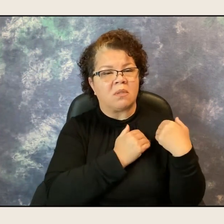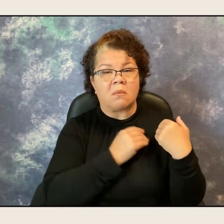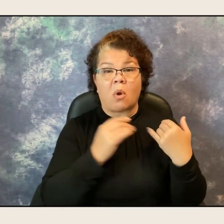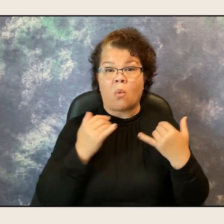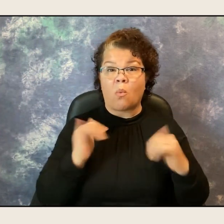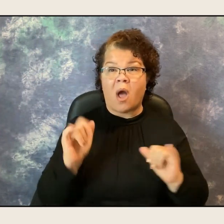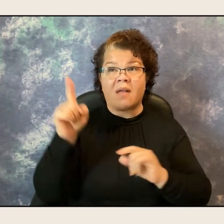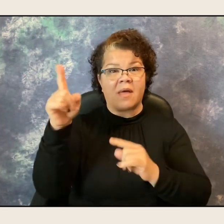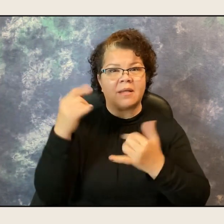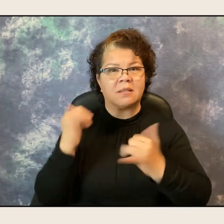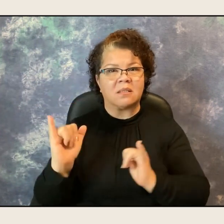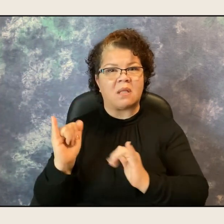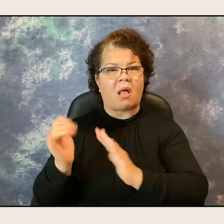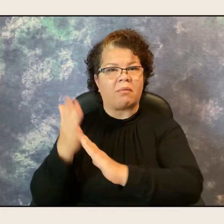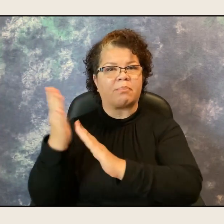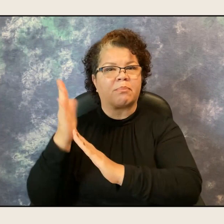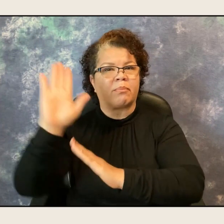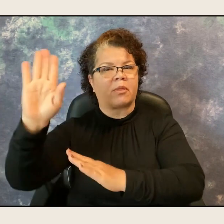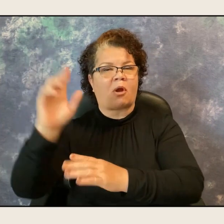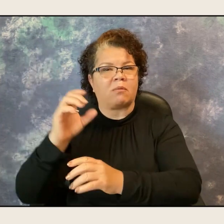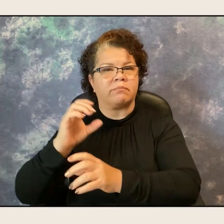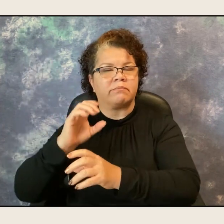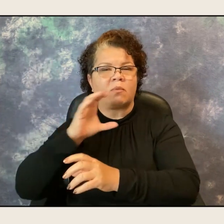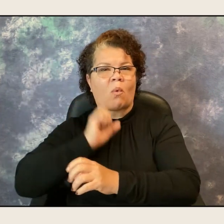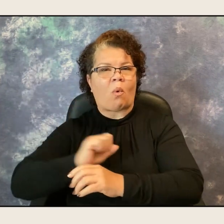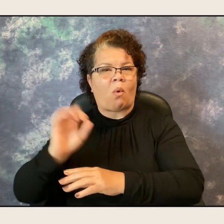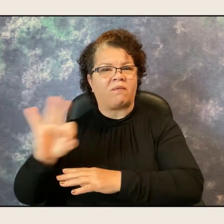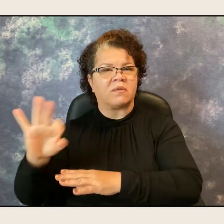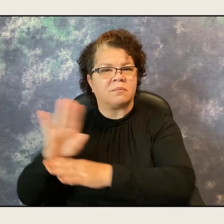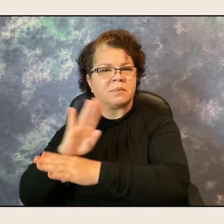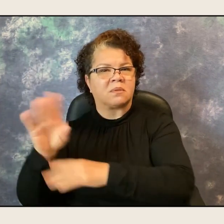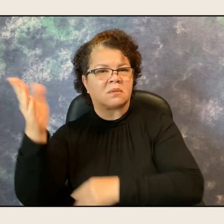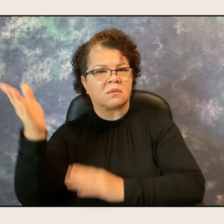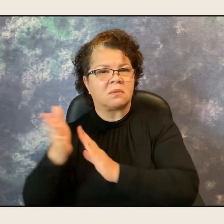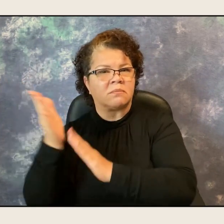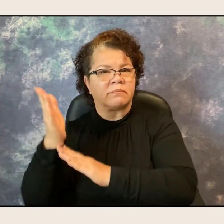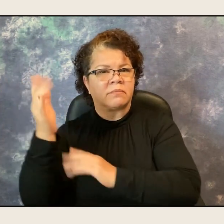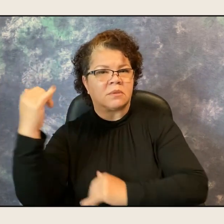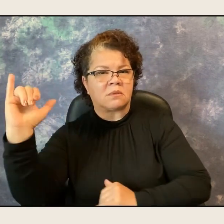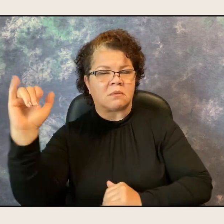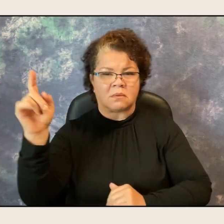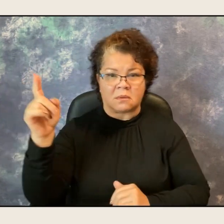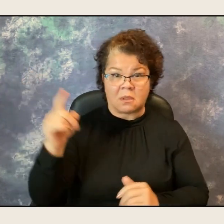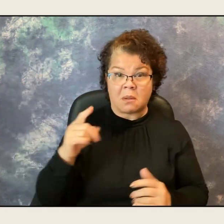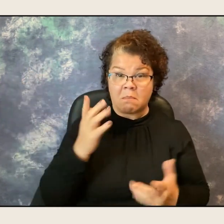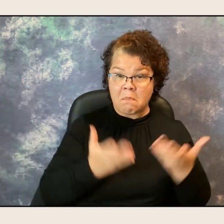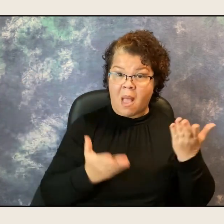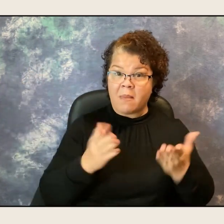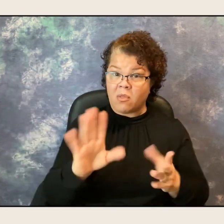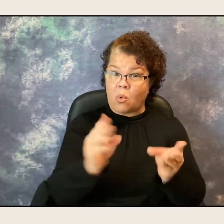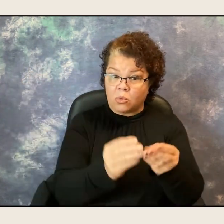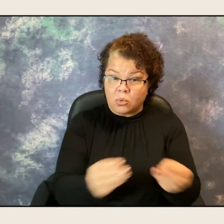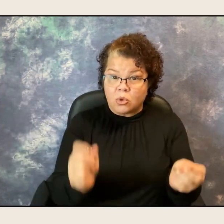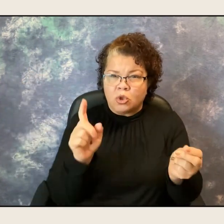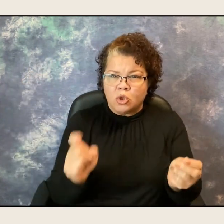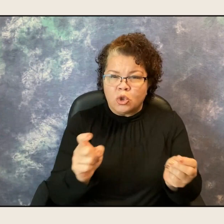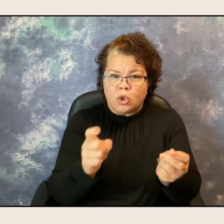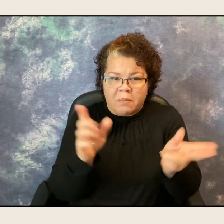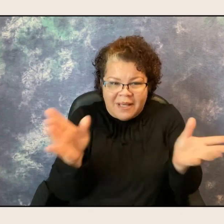Now, maybe those solutions can be activated within the neighborhoods that have suffered the most